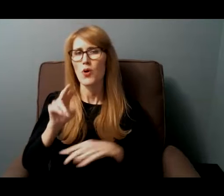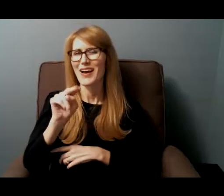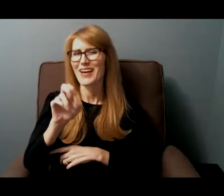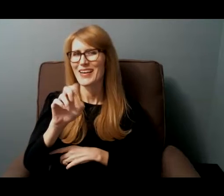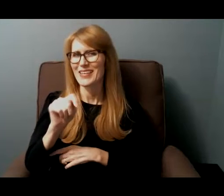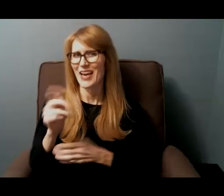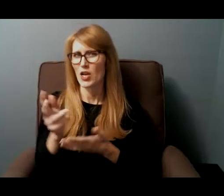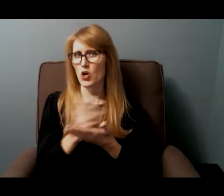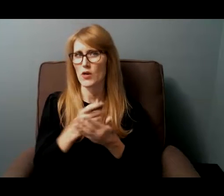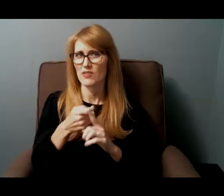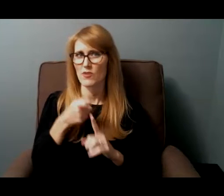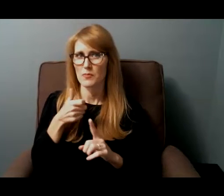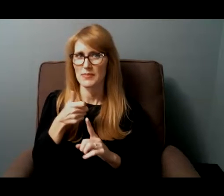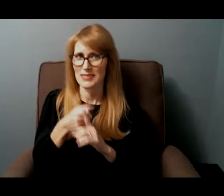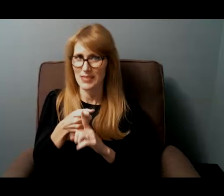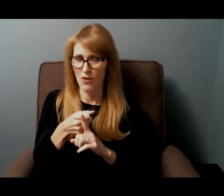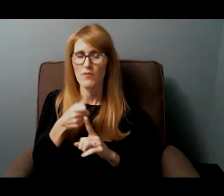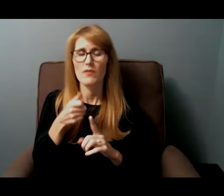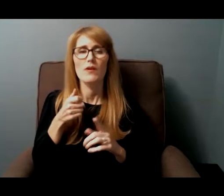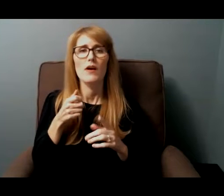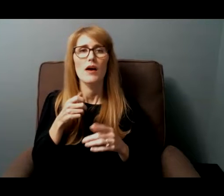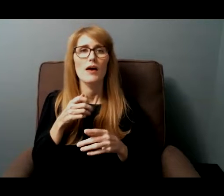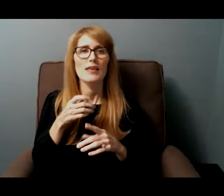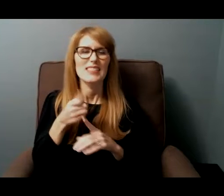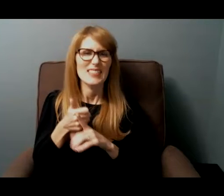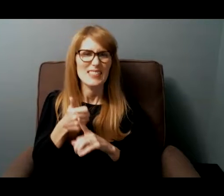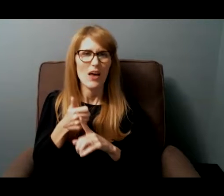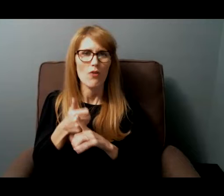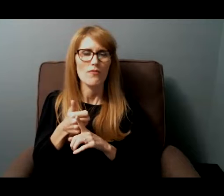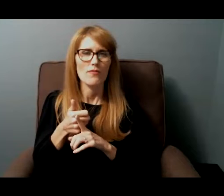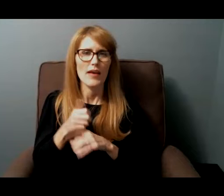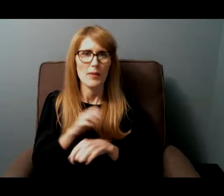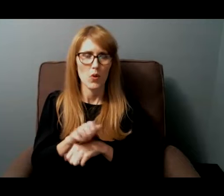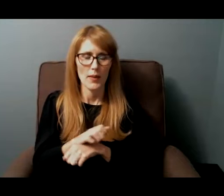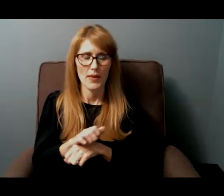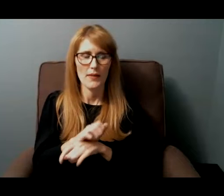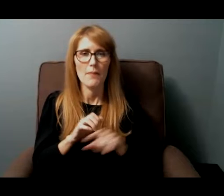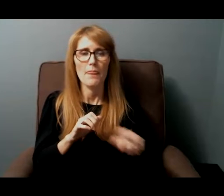when you first open the business, you are going to be projecting net earnings from self employment,